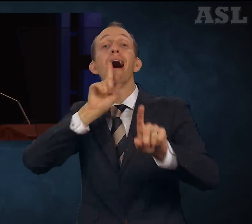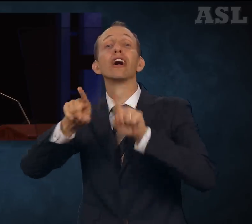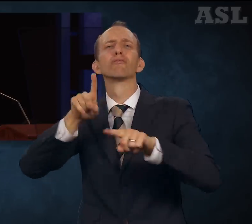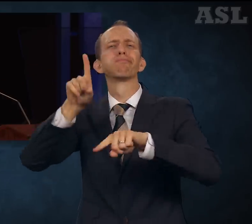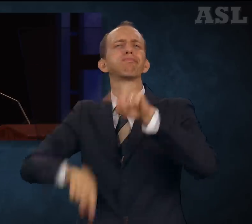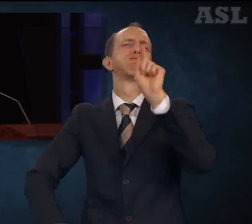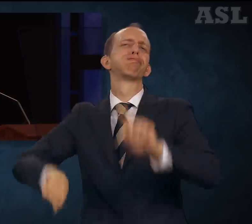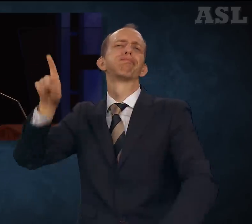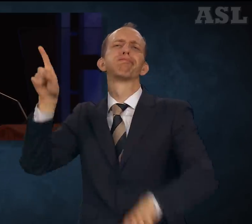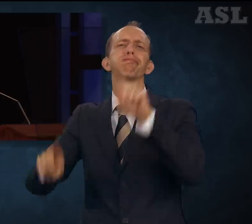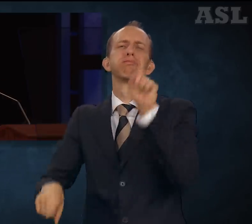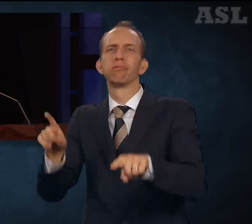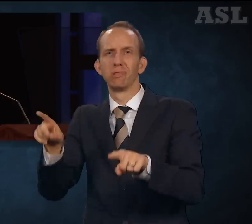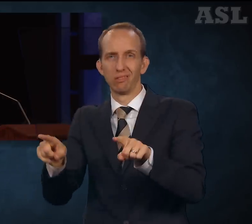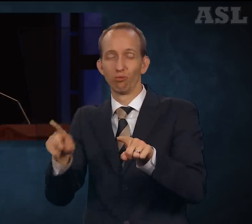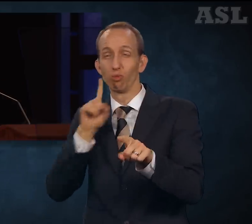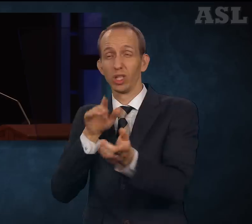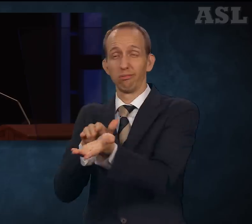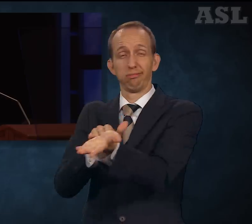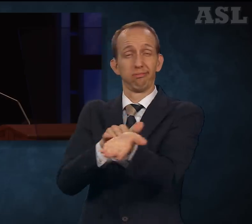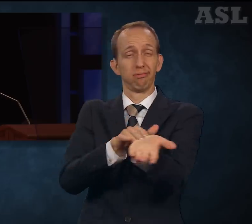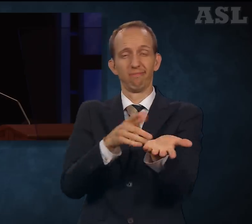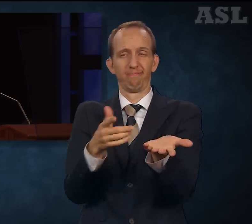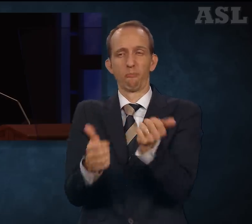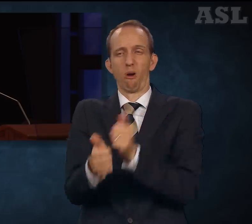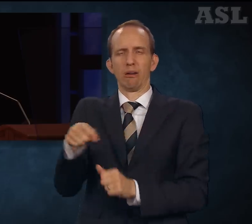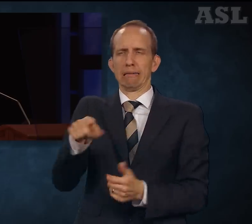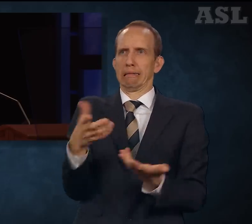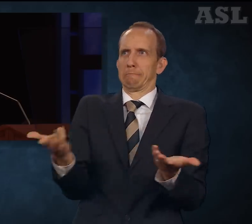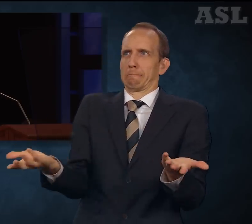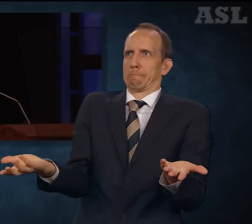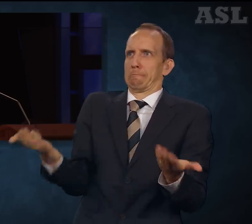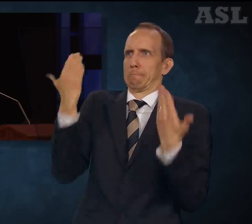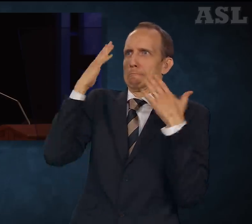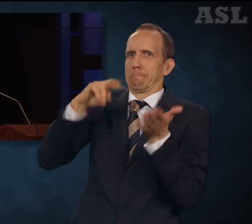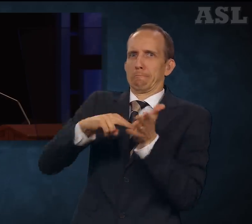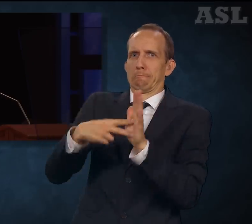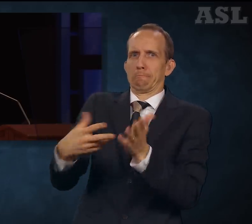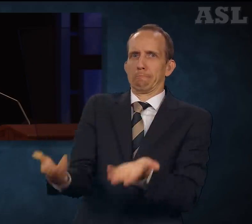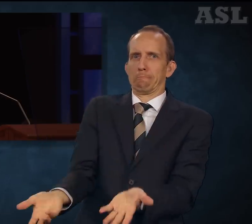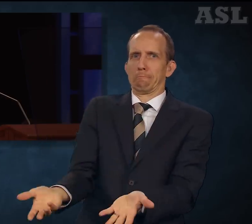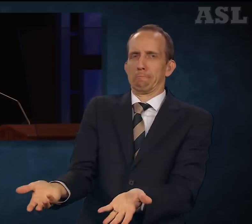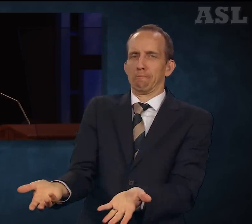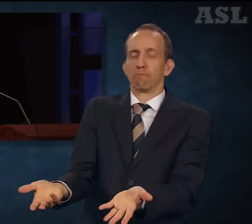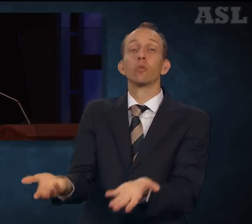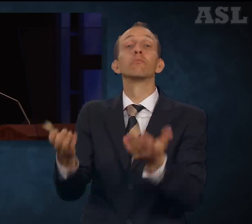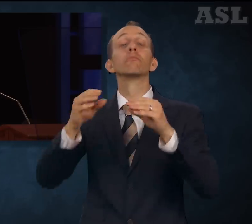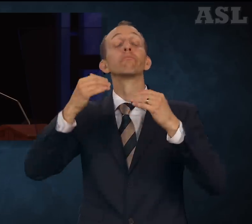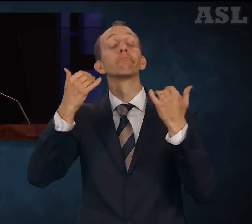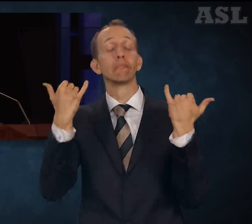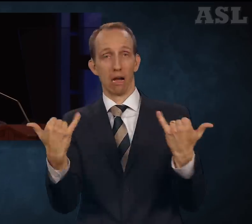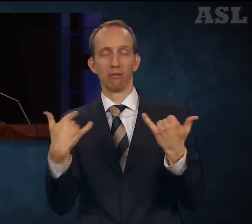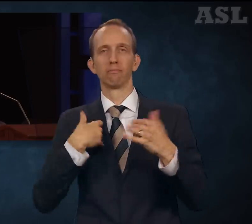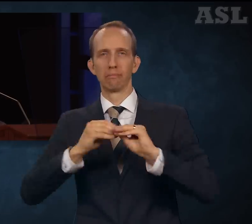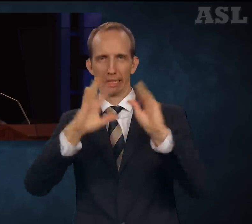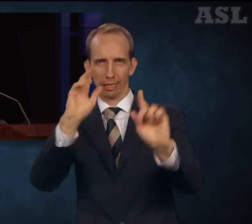MAJORITY INDICATED THEY